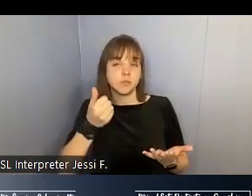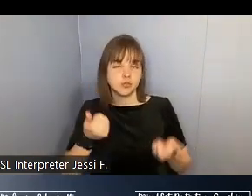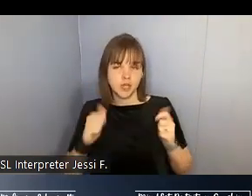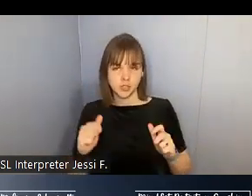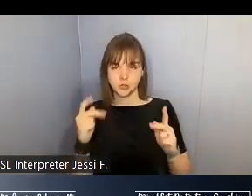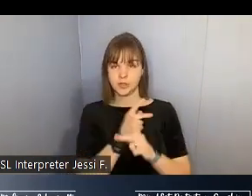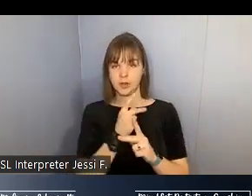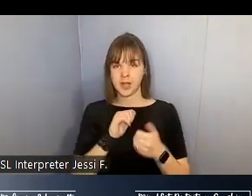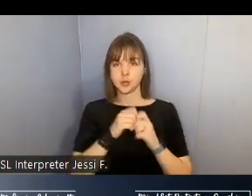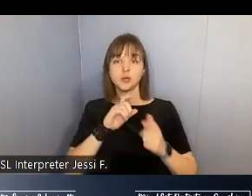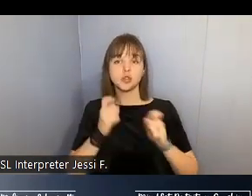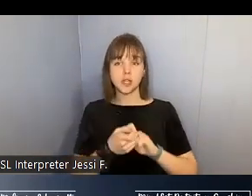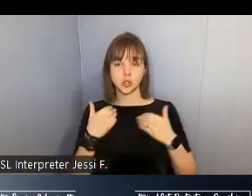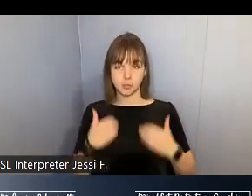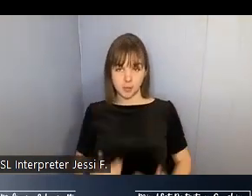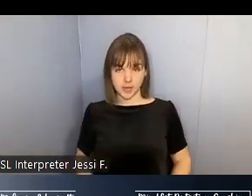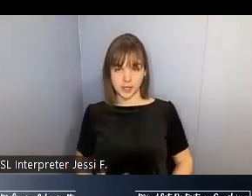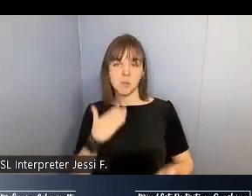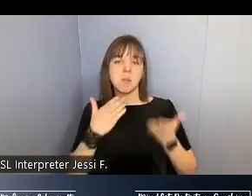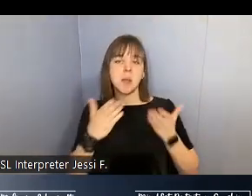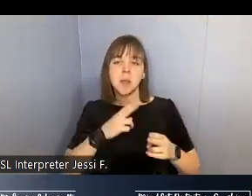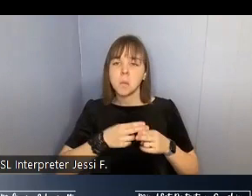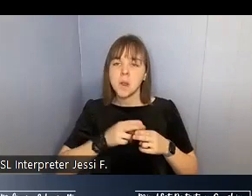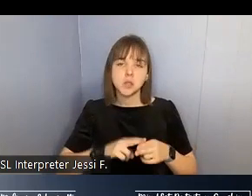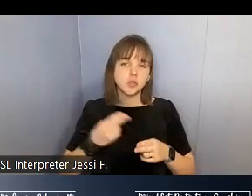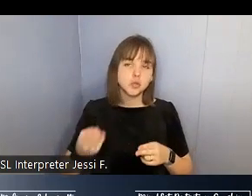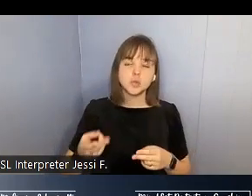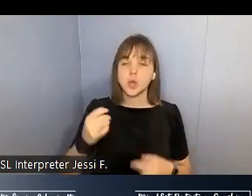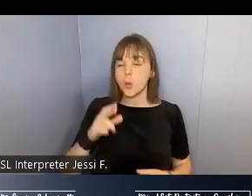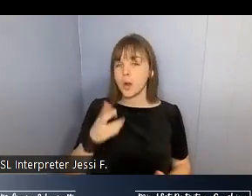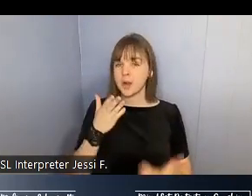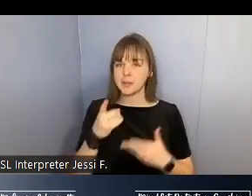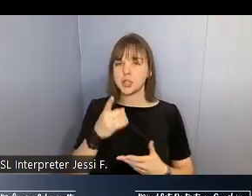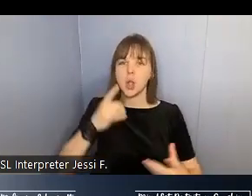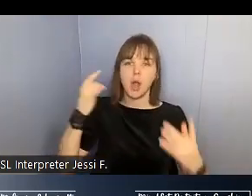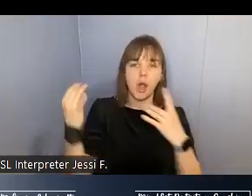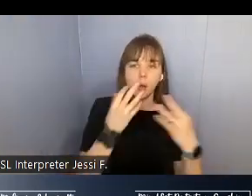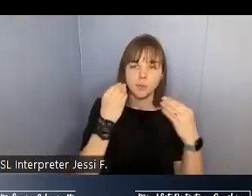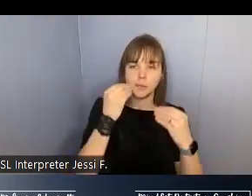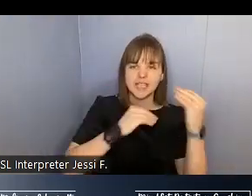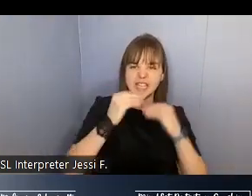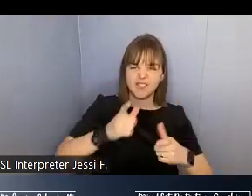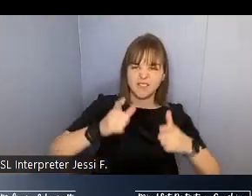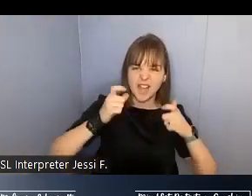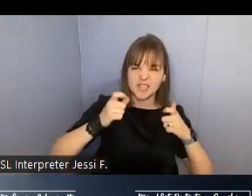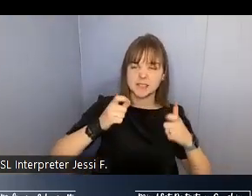or lose a little bit of weight, or you're somebody who tends to Inhale their food and wolf everything down and then go back for seconds,